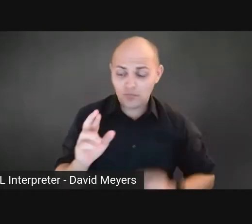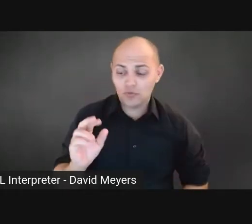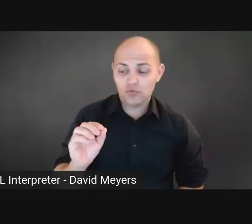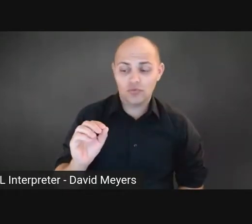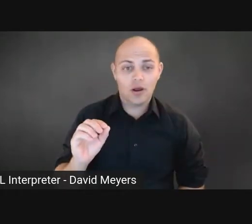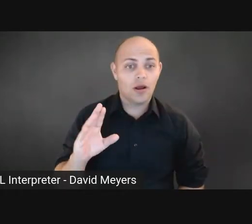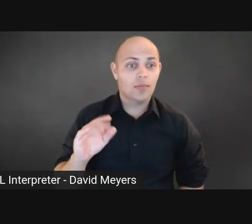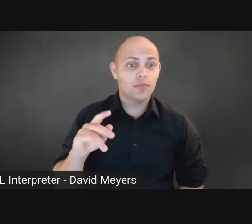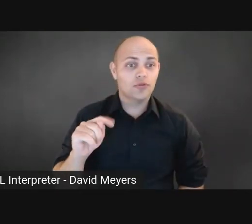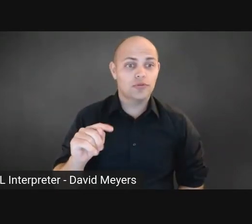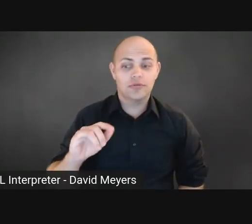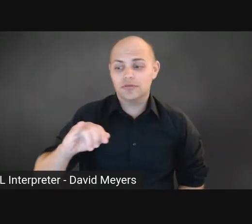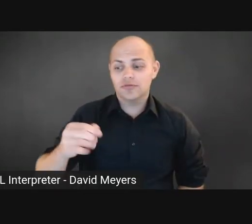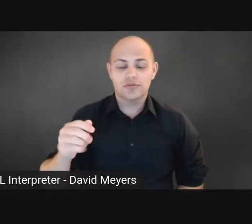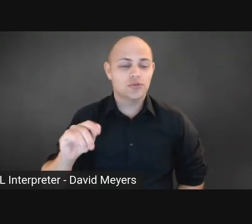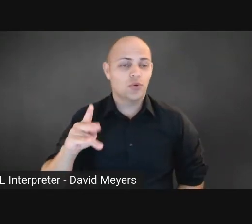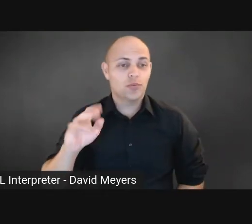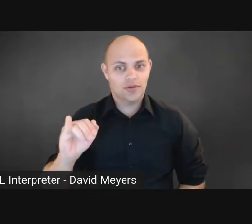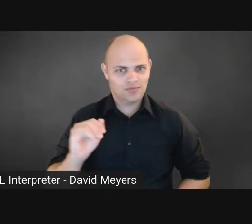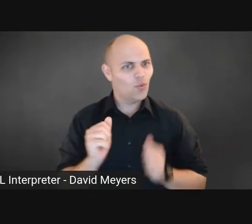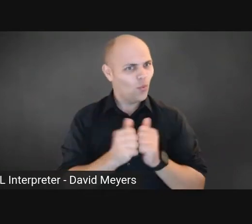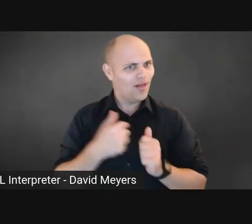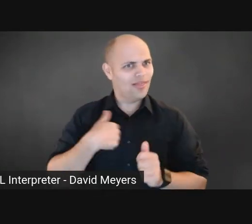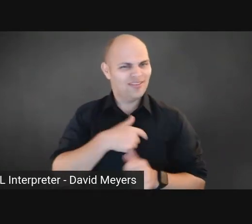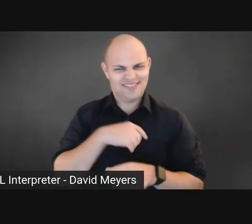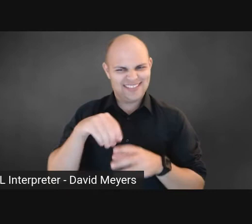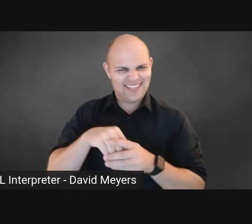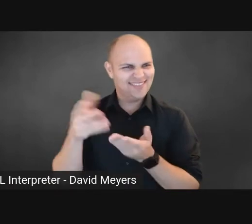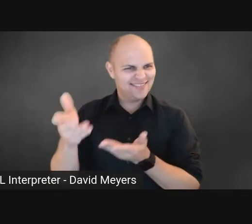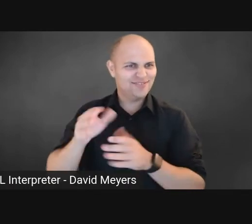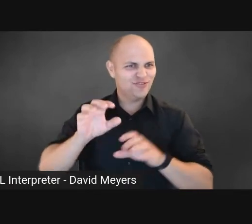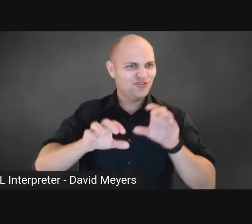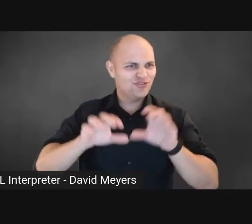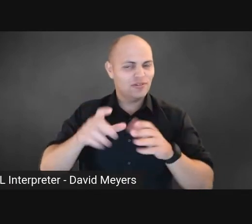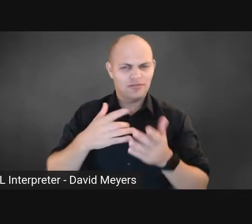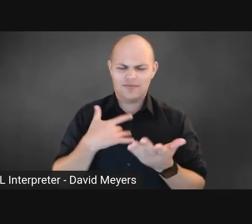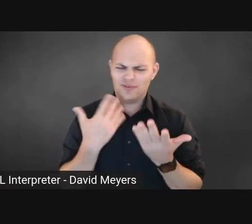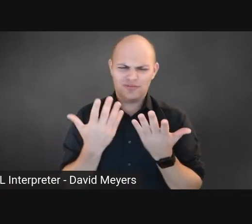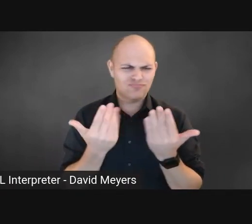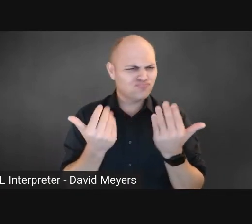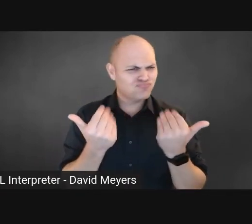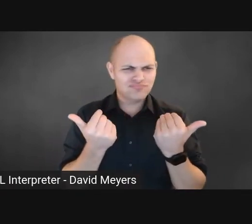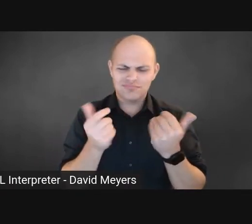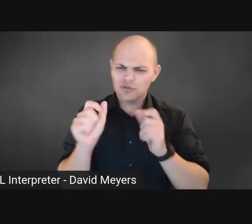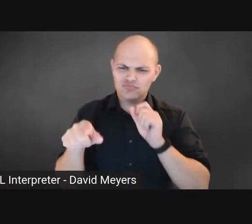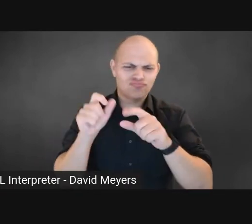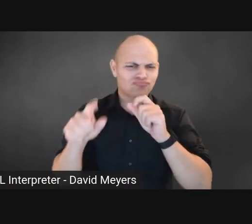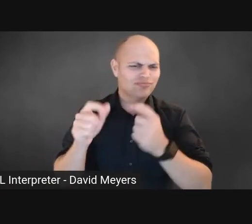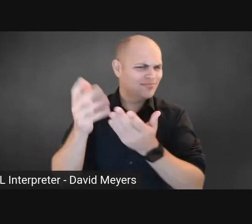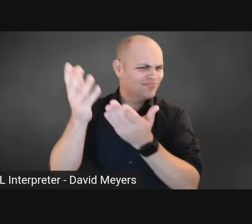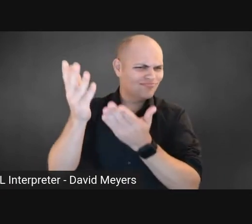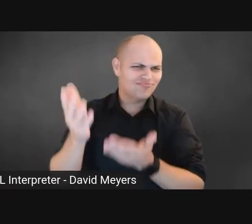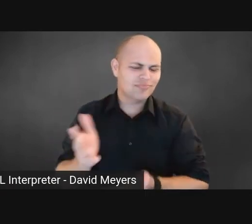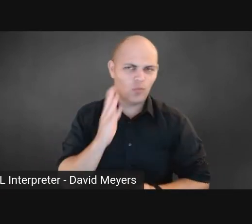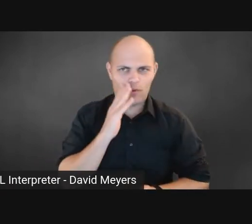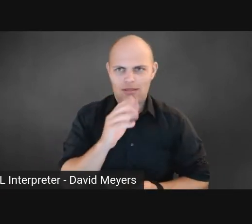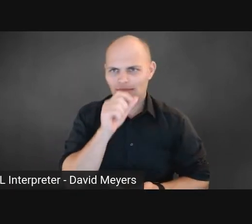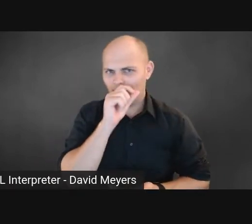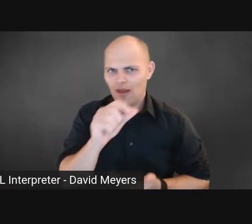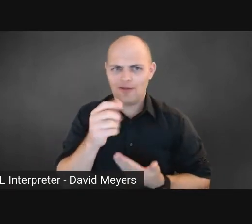with us hanging out in the chat so please feel free to pop in your questions. I'm sure he would love to interact with you all.